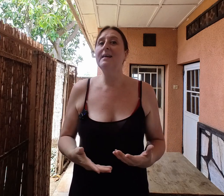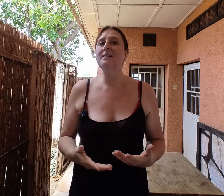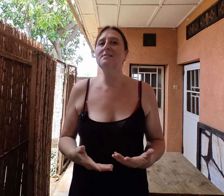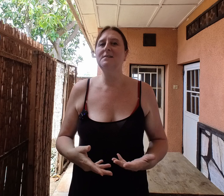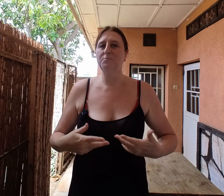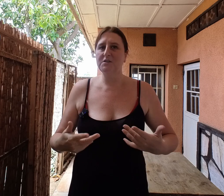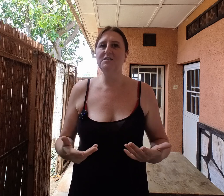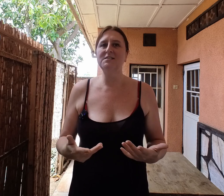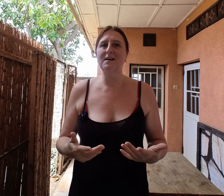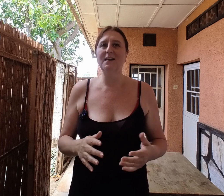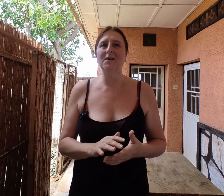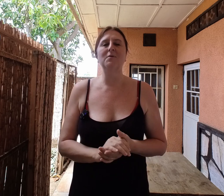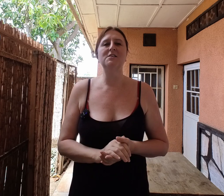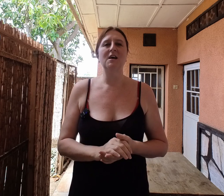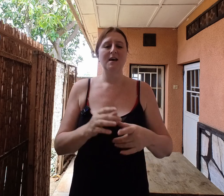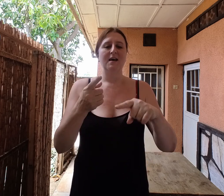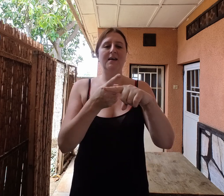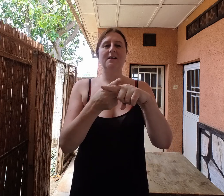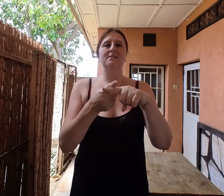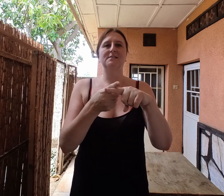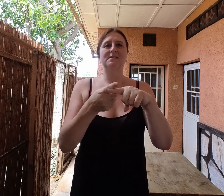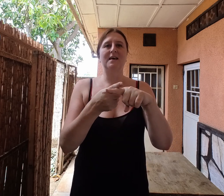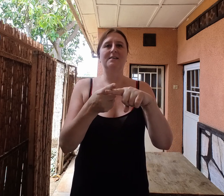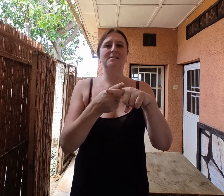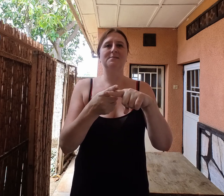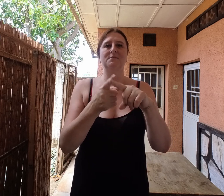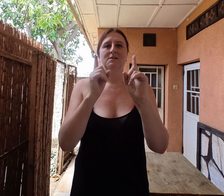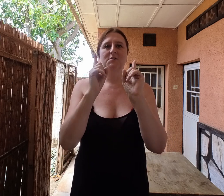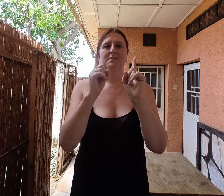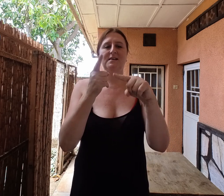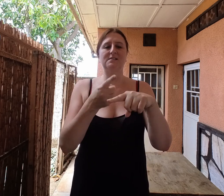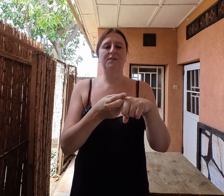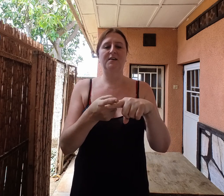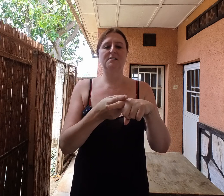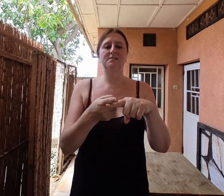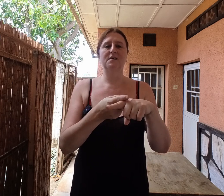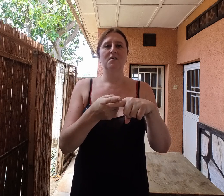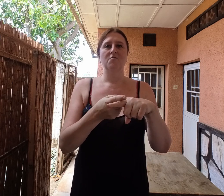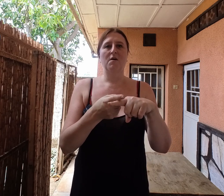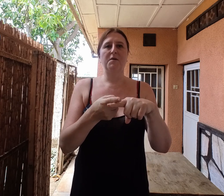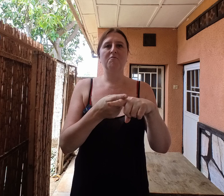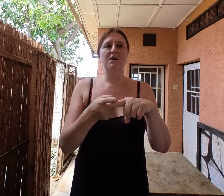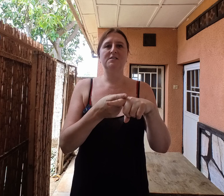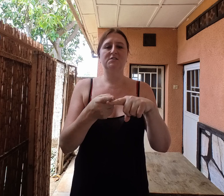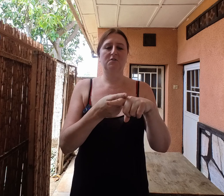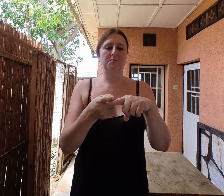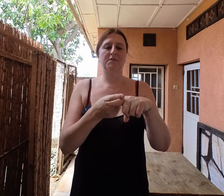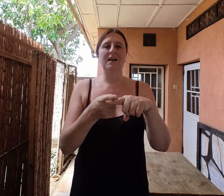in England, in British Sign Language, England is this. Two index fingers, rubbing right atop